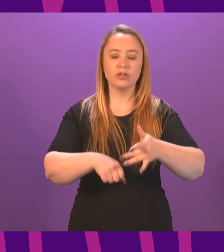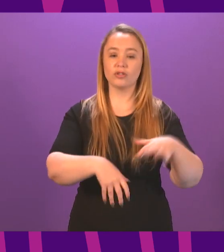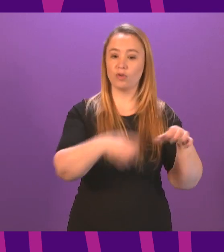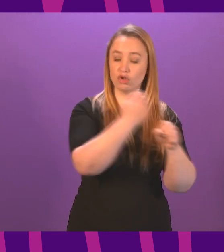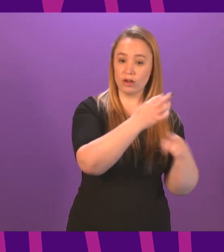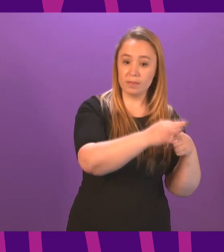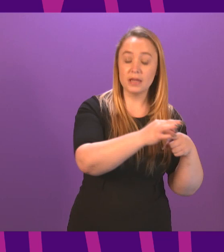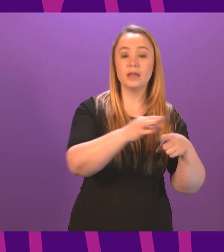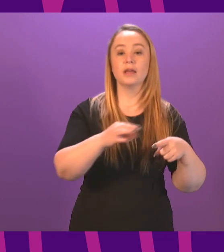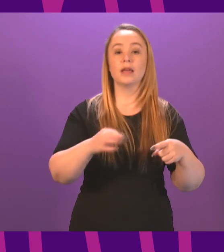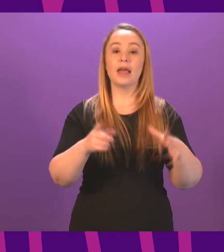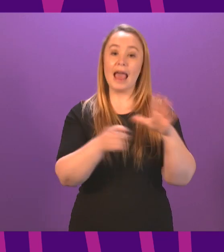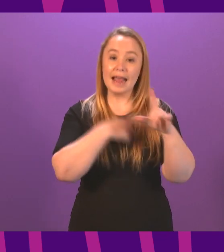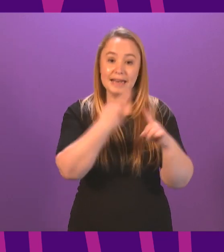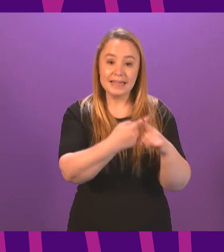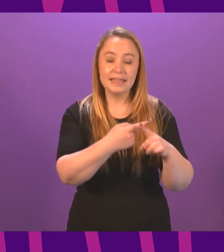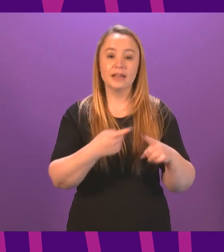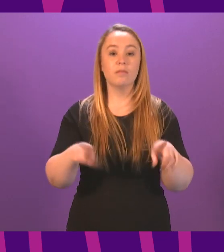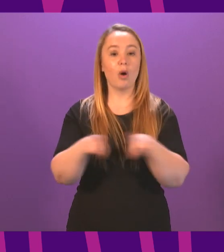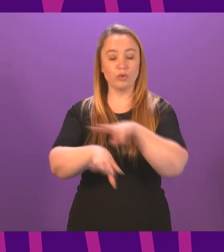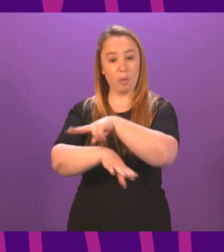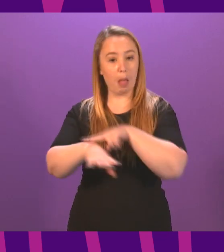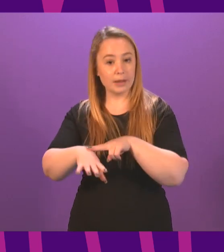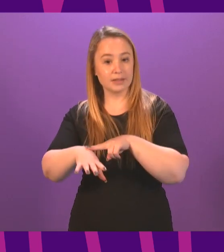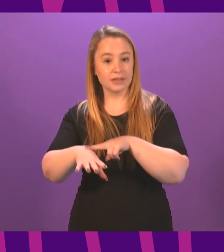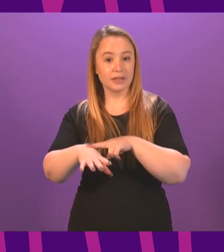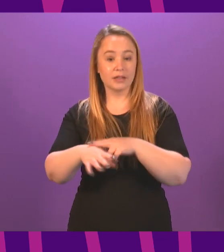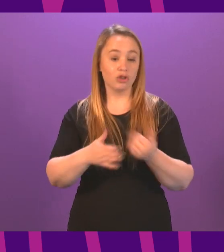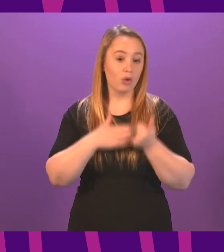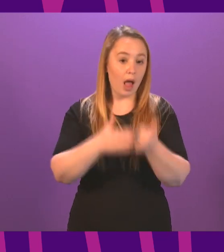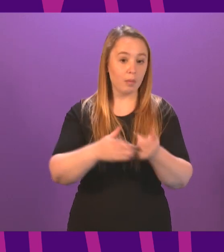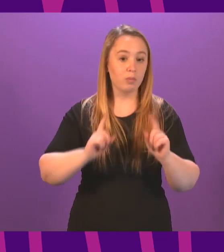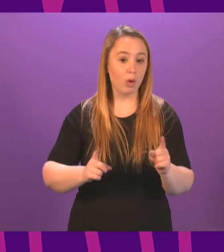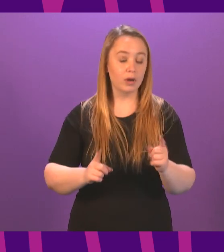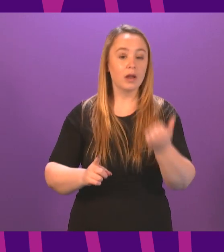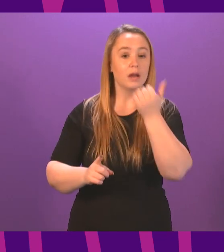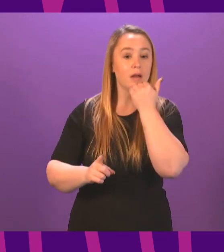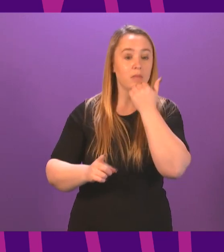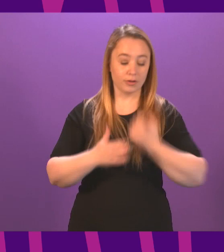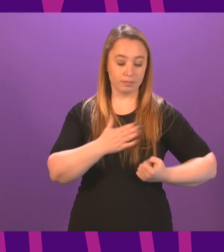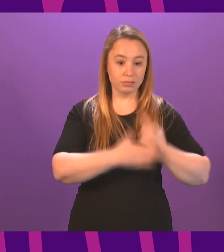also for the police, to help them with the increasing numbers of incidents that involve mental health issues.